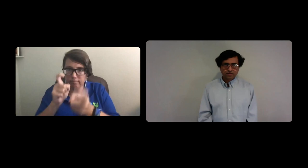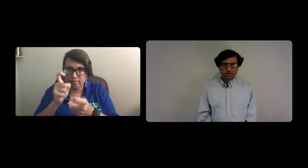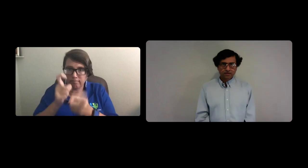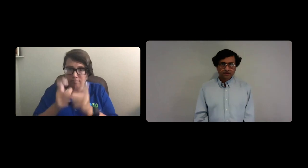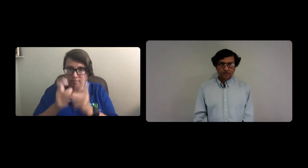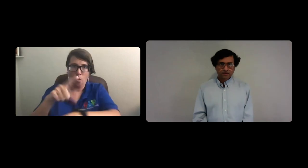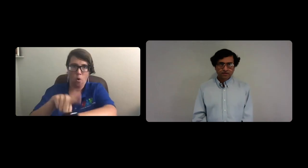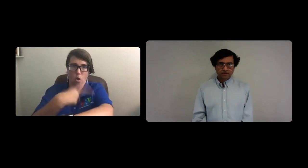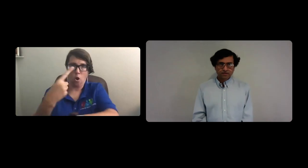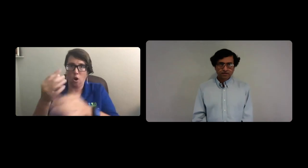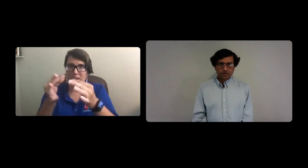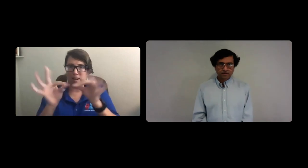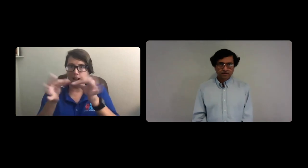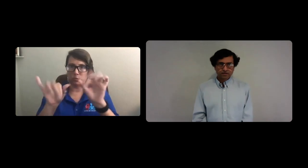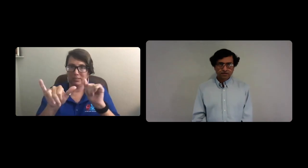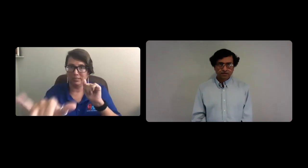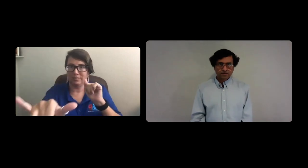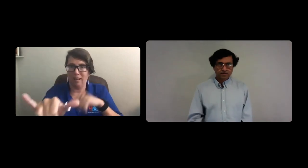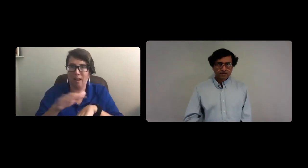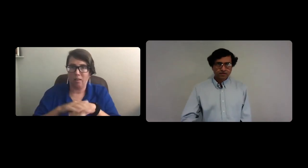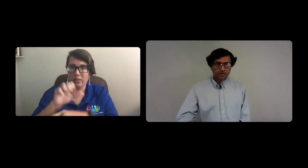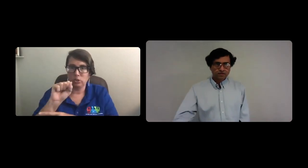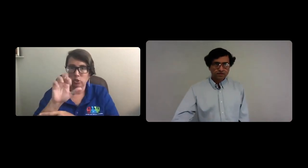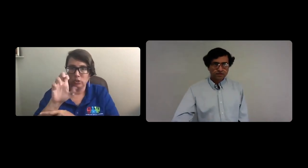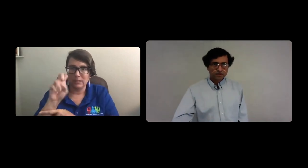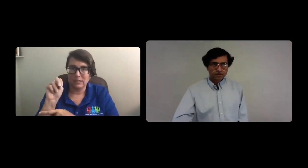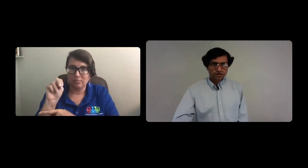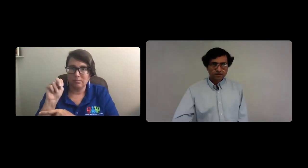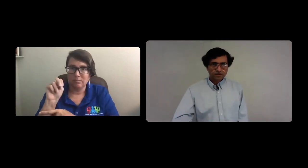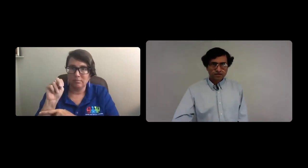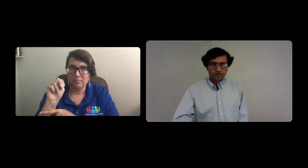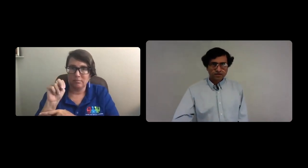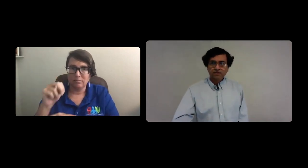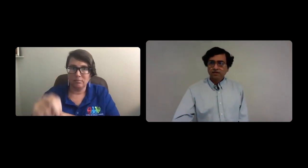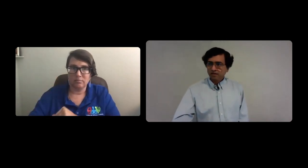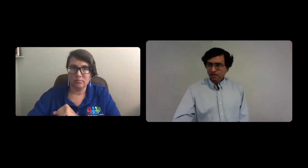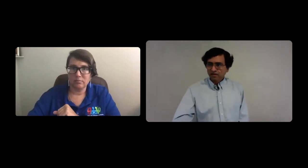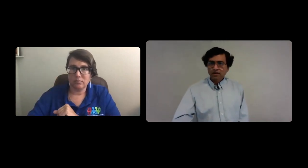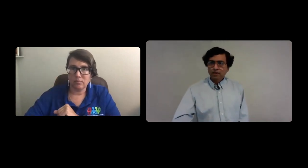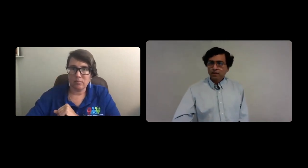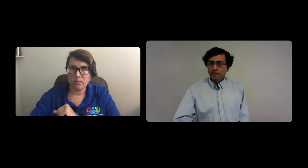to adjust how long that captions stay on the screen?